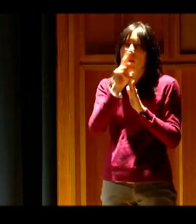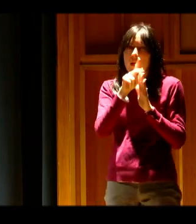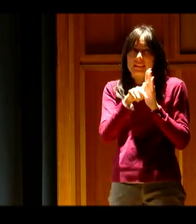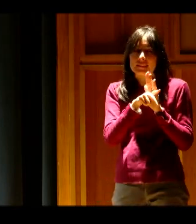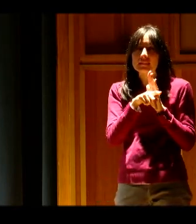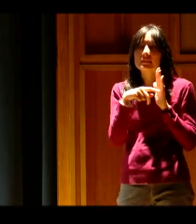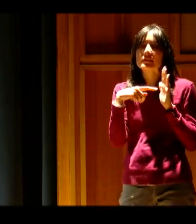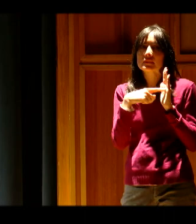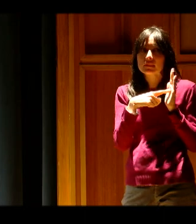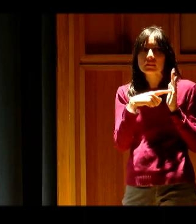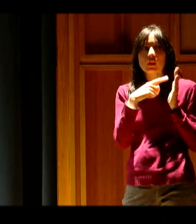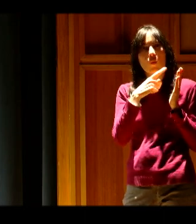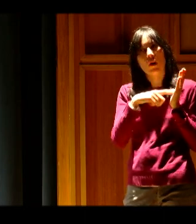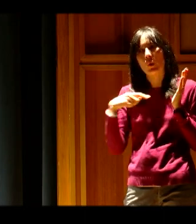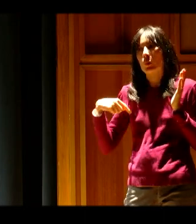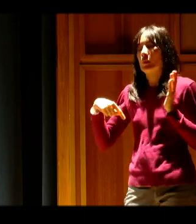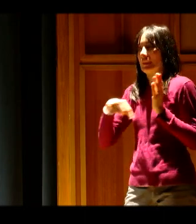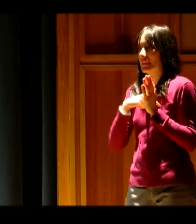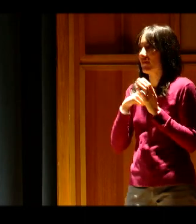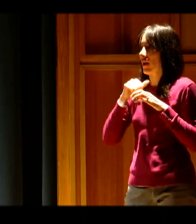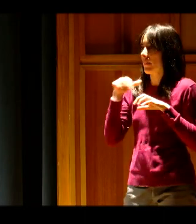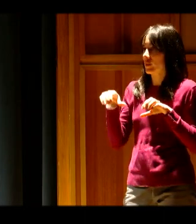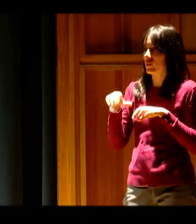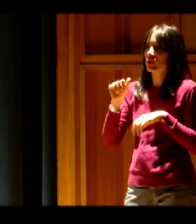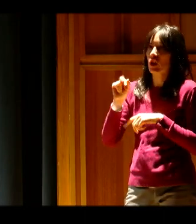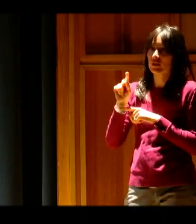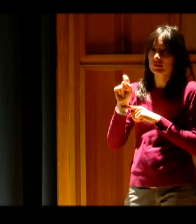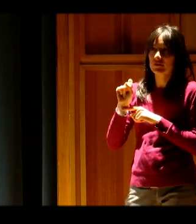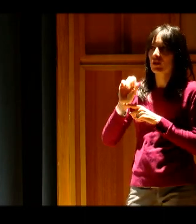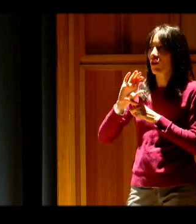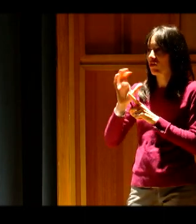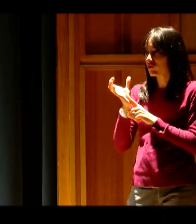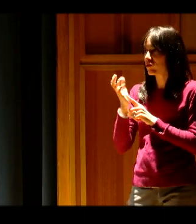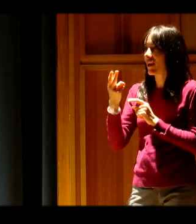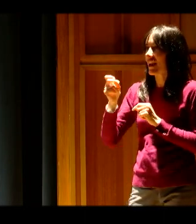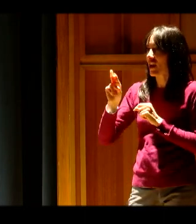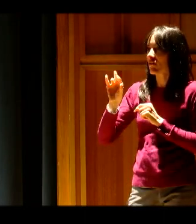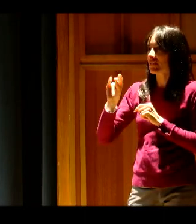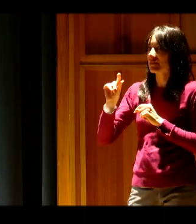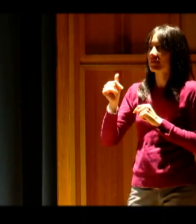We have been missing arts and culture and heritage. We have been missing from the equation.